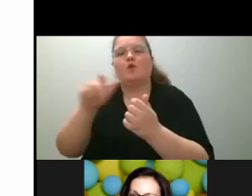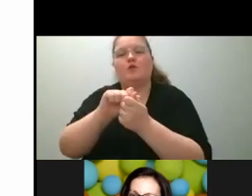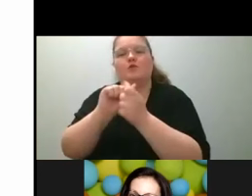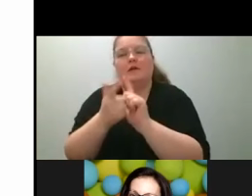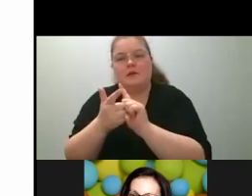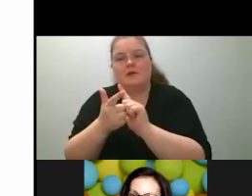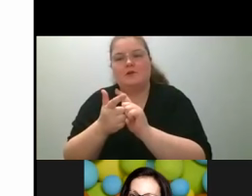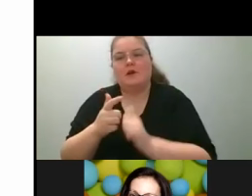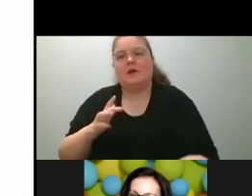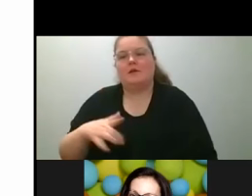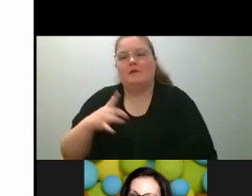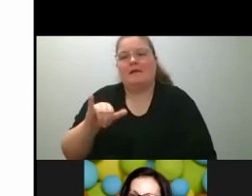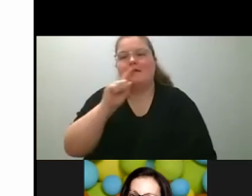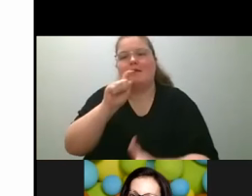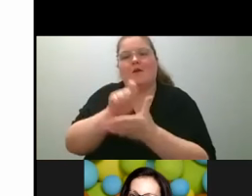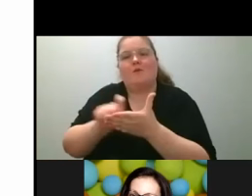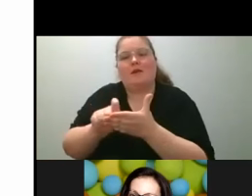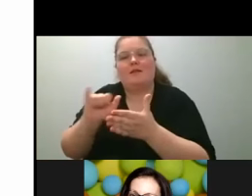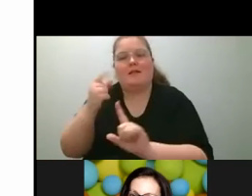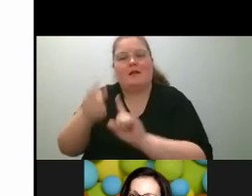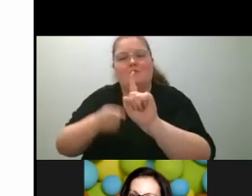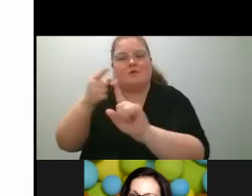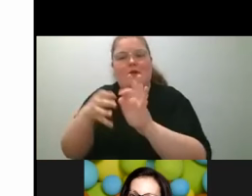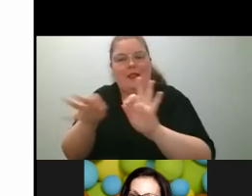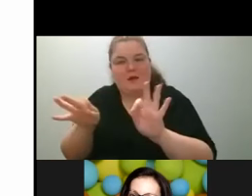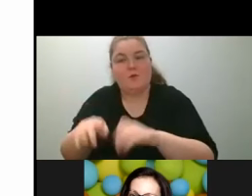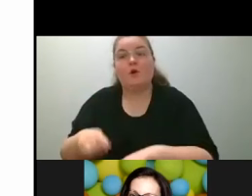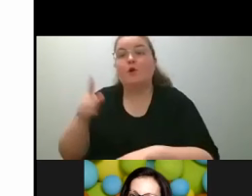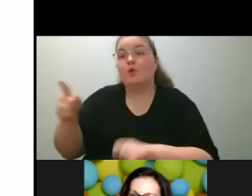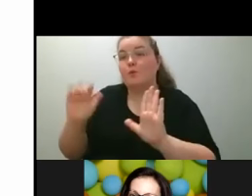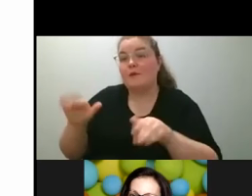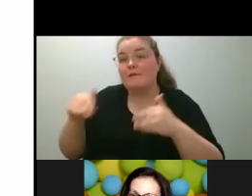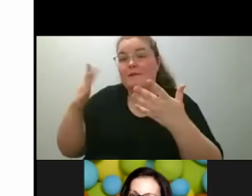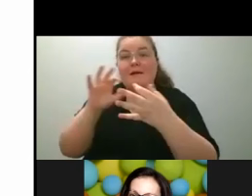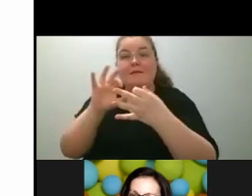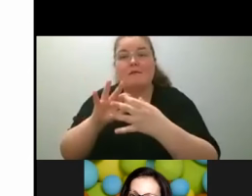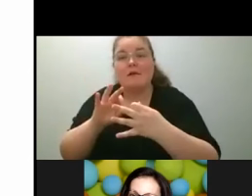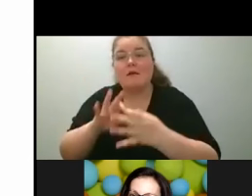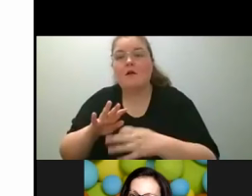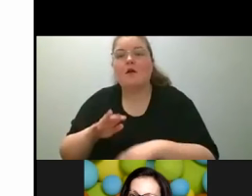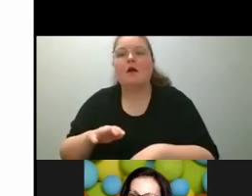as if it was written in that target language. And when you're providing feedback, please don't leave out details.